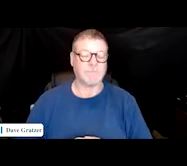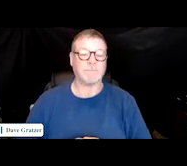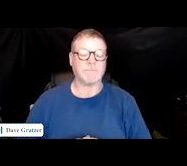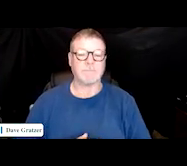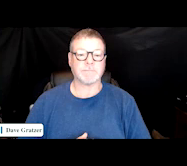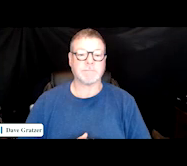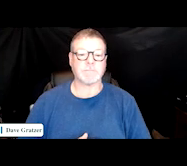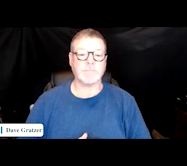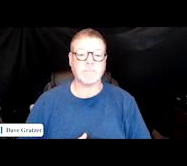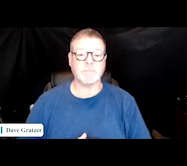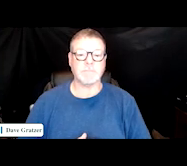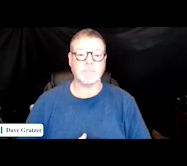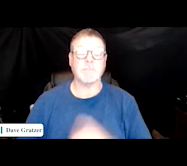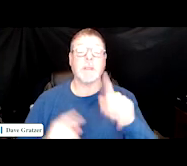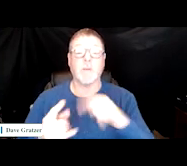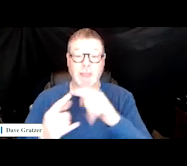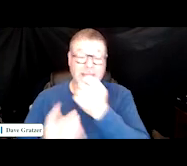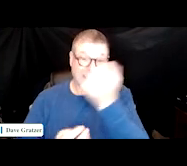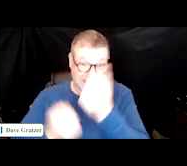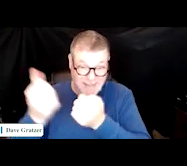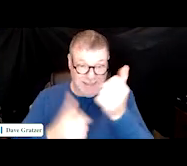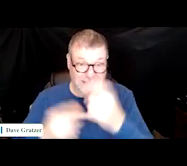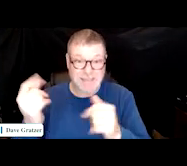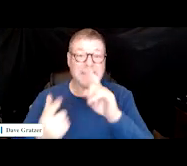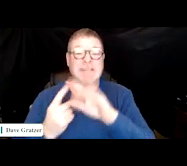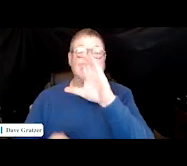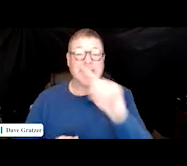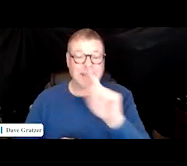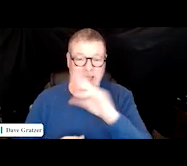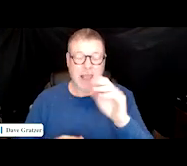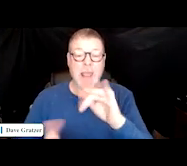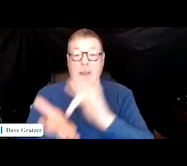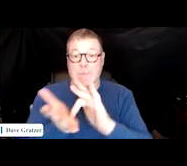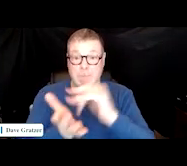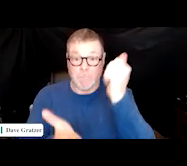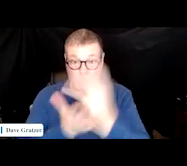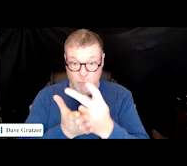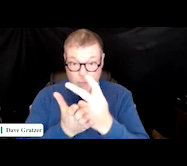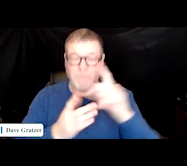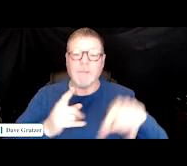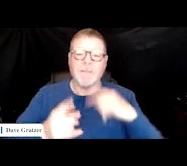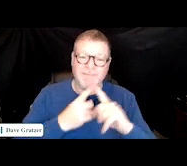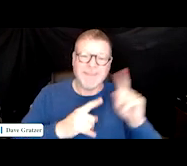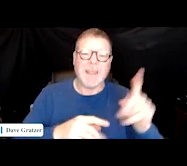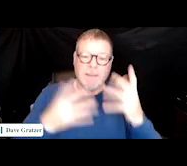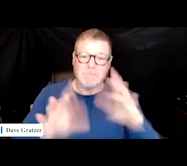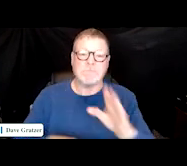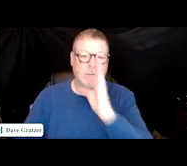While he was being ruled out for the TBI and being medically-cleared, he was able to finish his detox in the hospital.